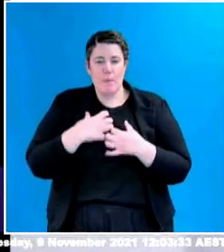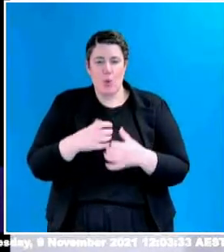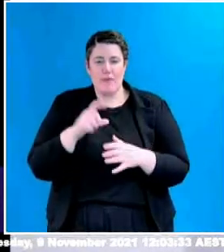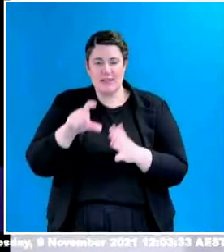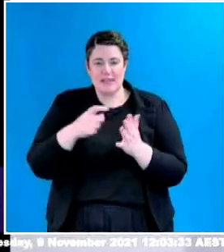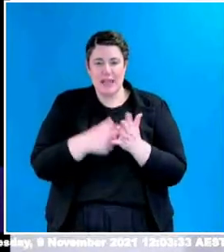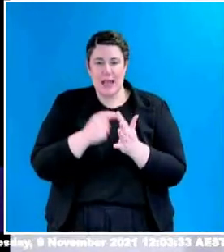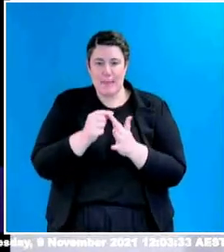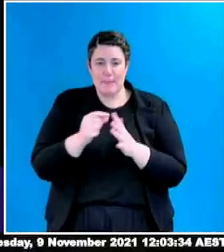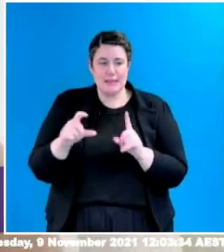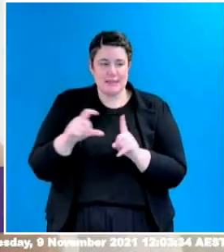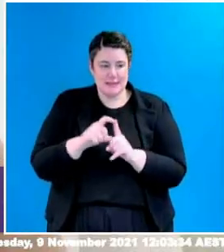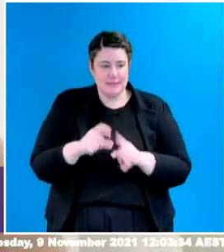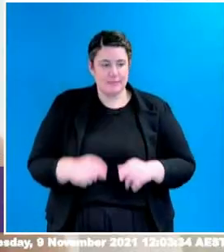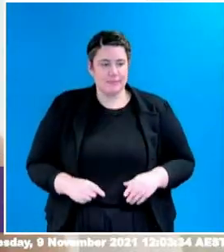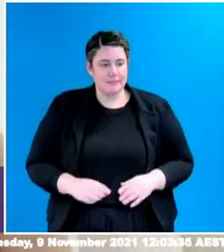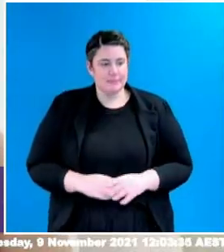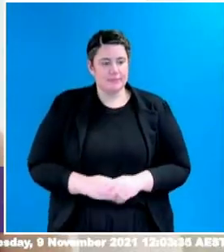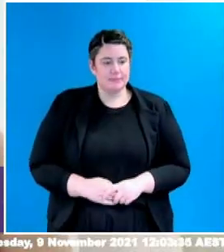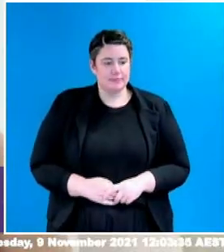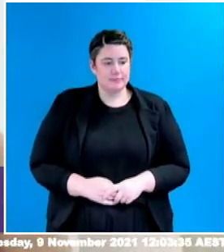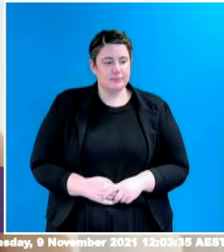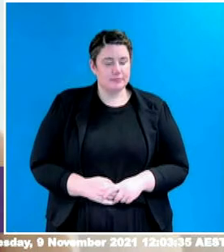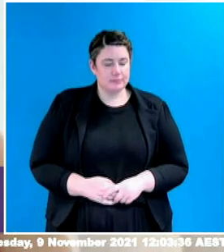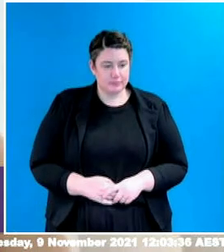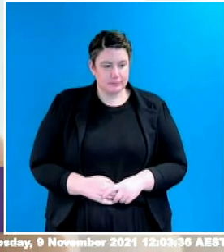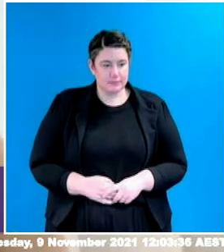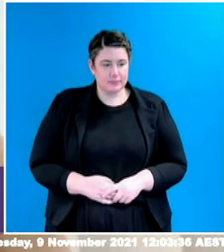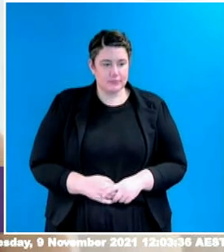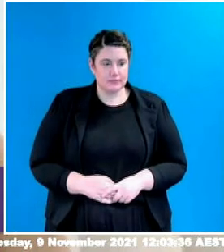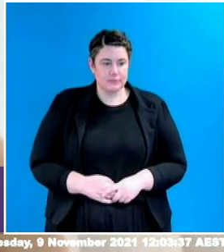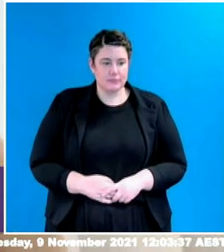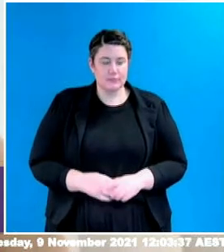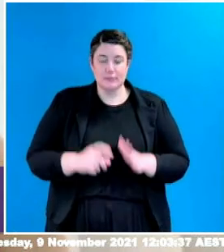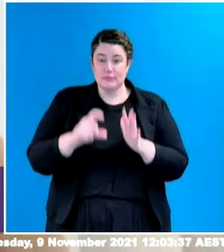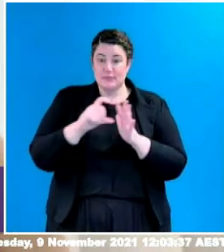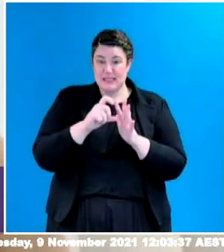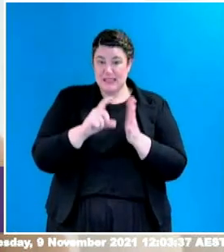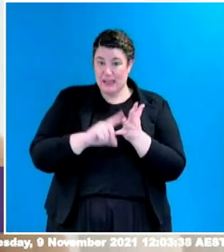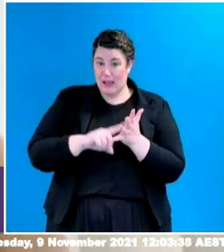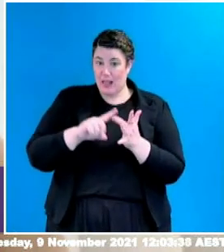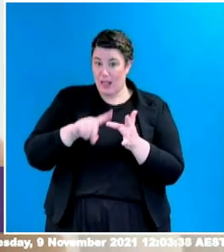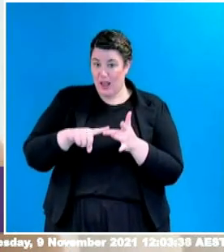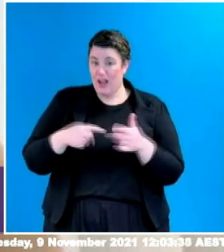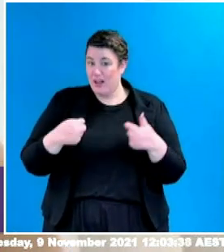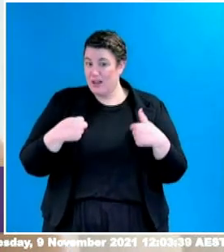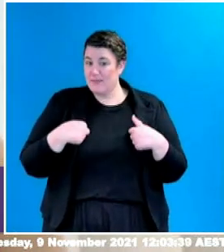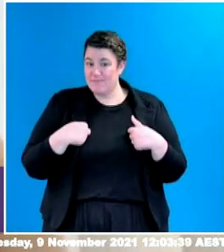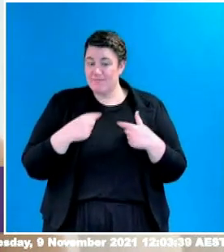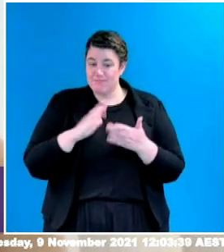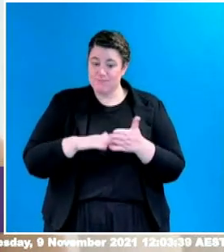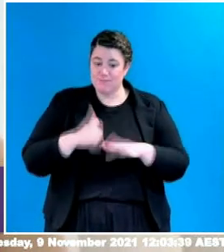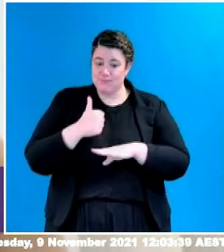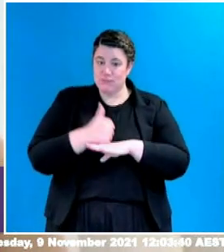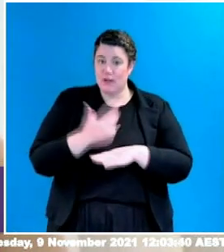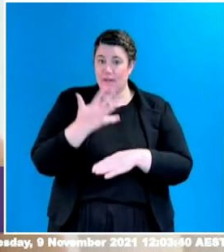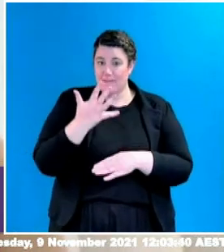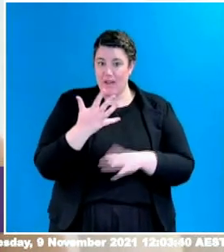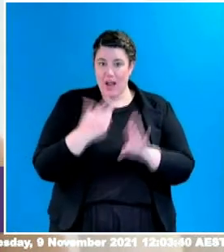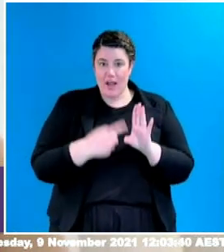Certainly, thank you, Ms Eastman. The Disability Leadership Institute is something I established five years ago.